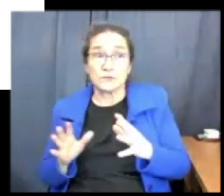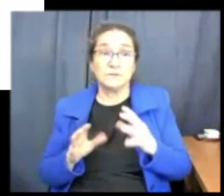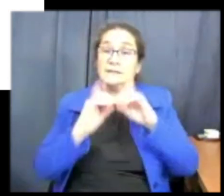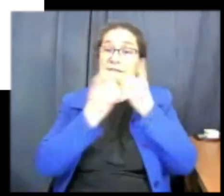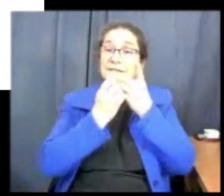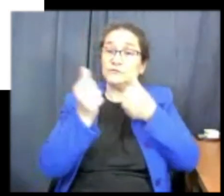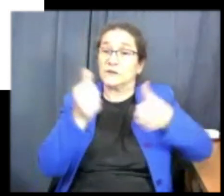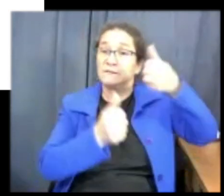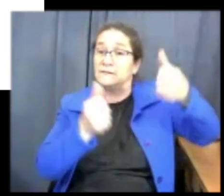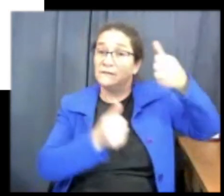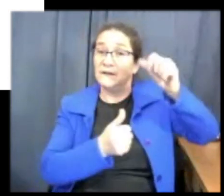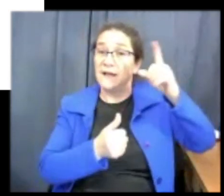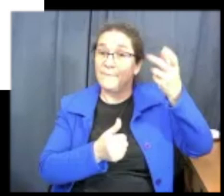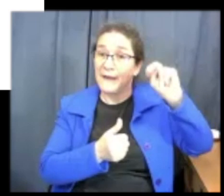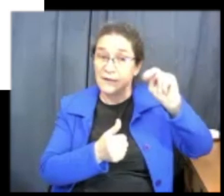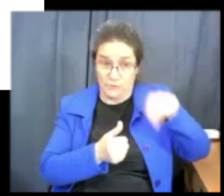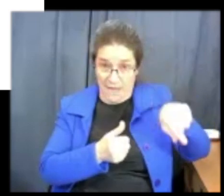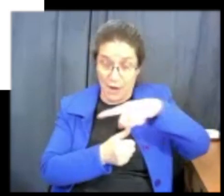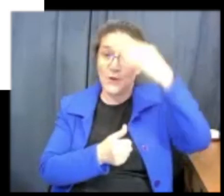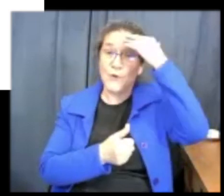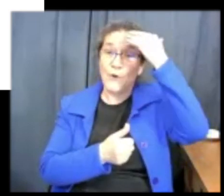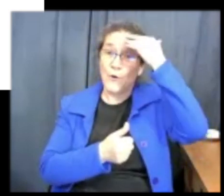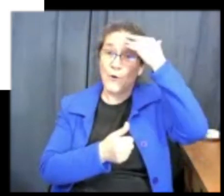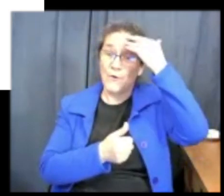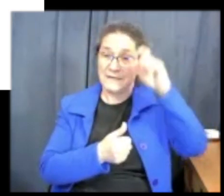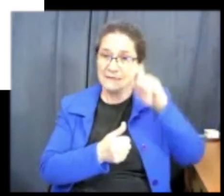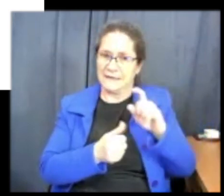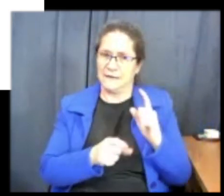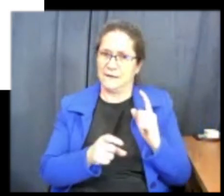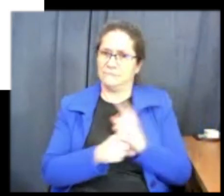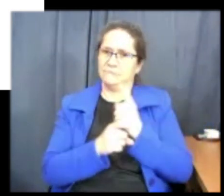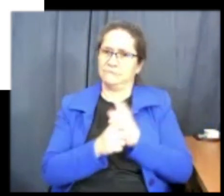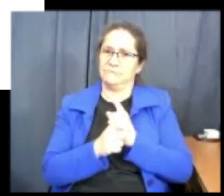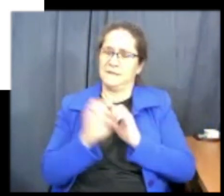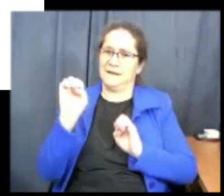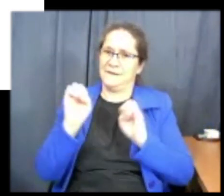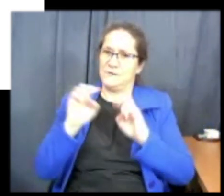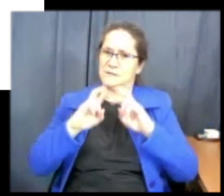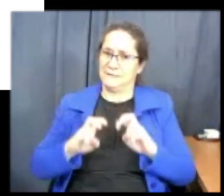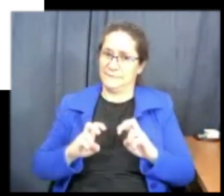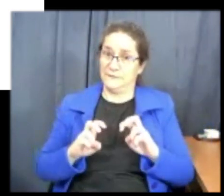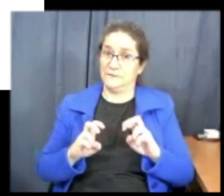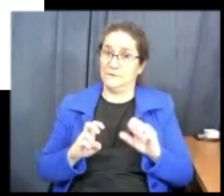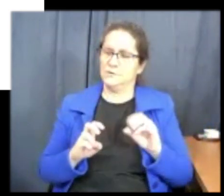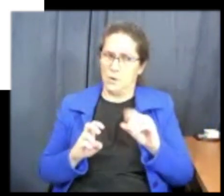And is that data being analyzed the right way when it's put into the planning form and then further